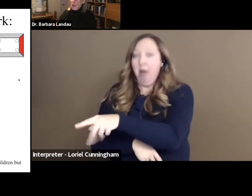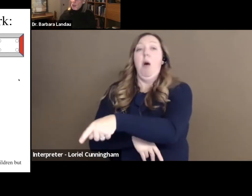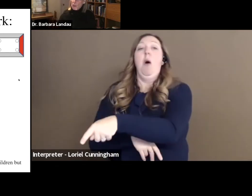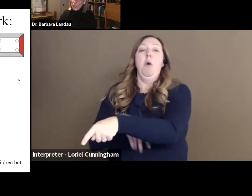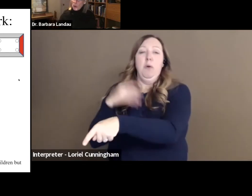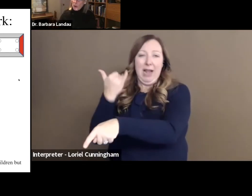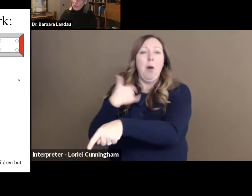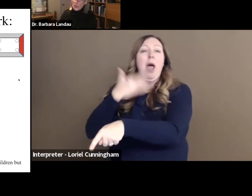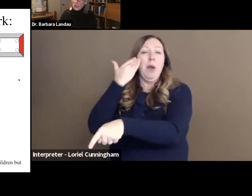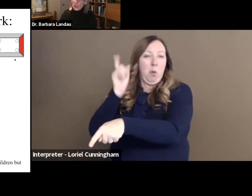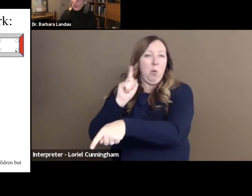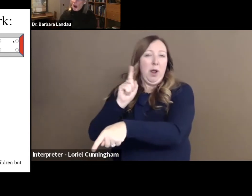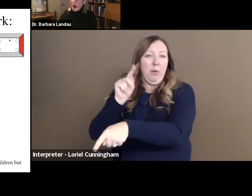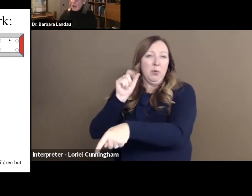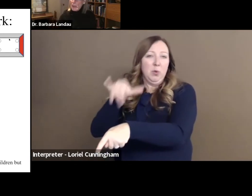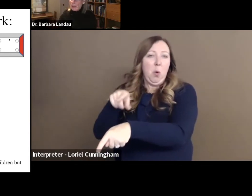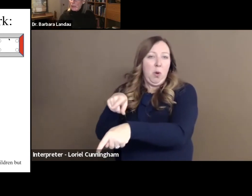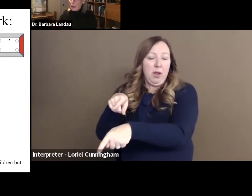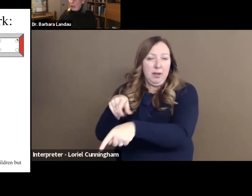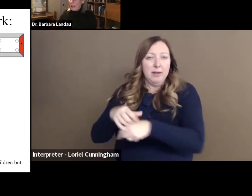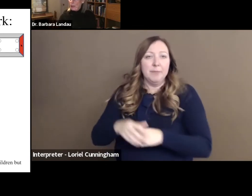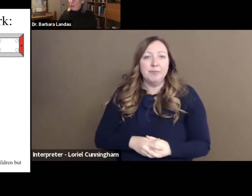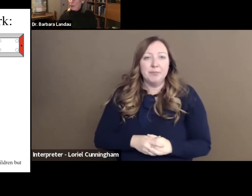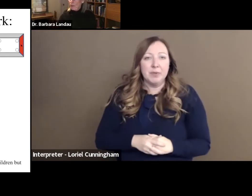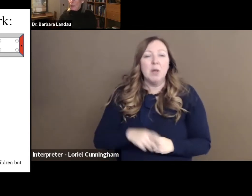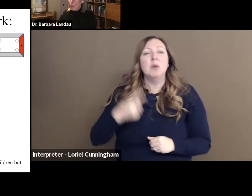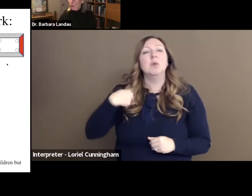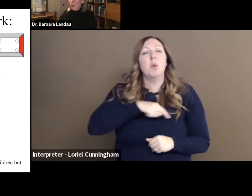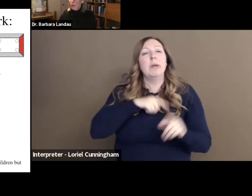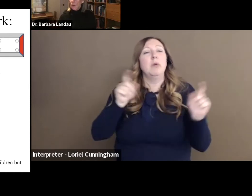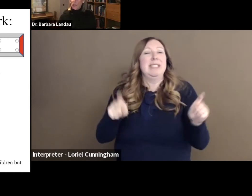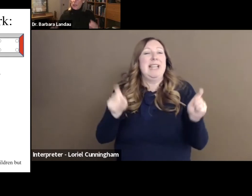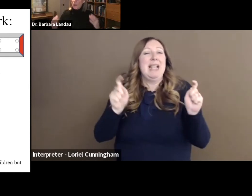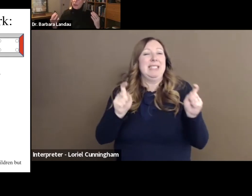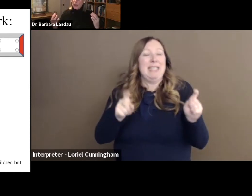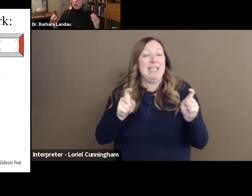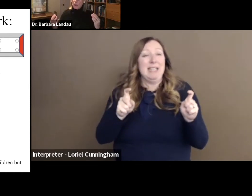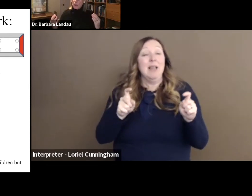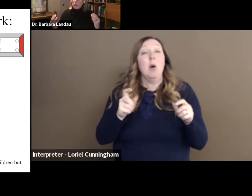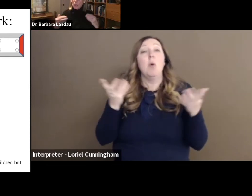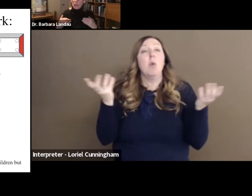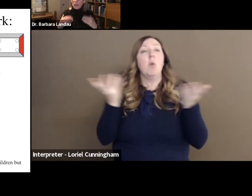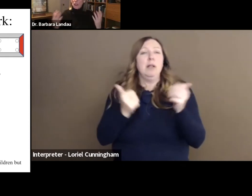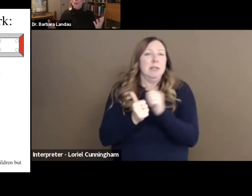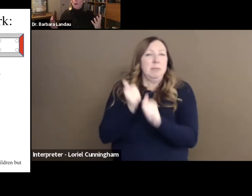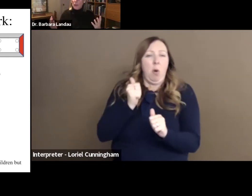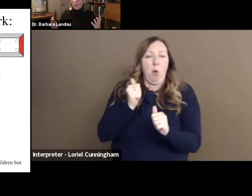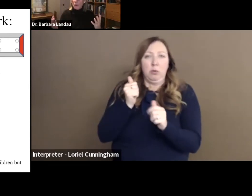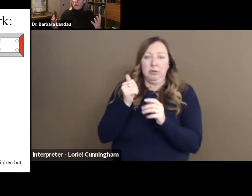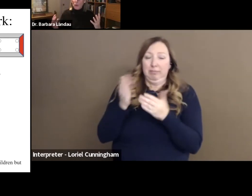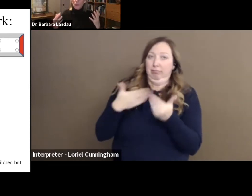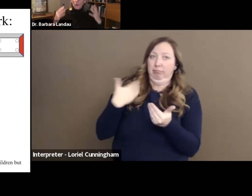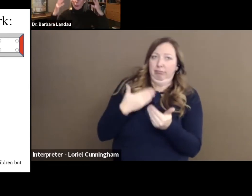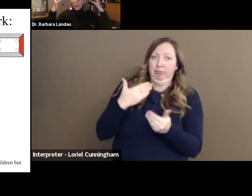so really we were testing are people taking that super efficient route which you would use you would take the super